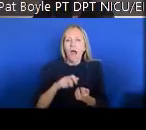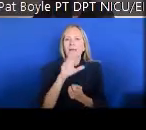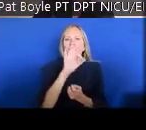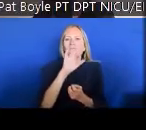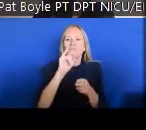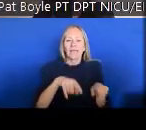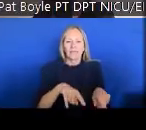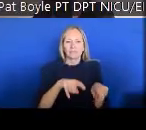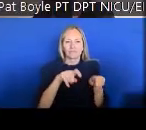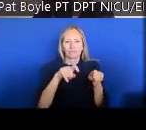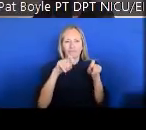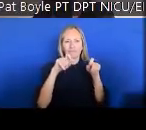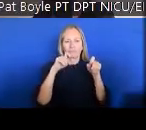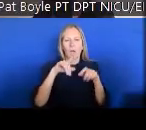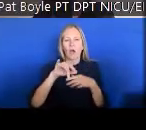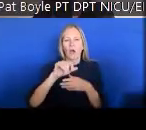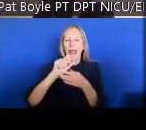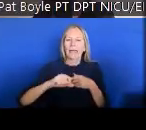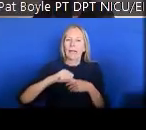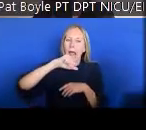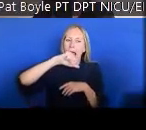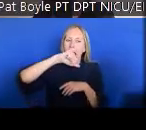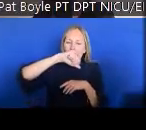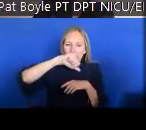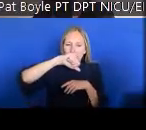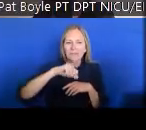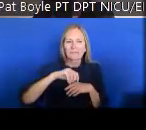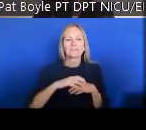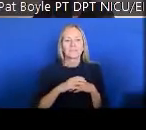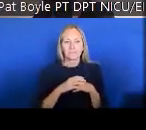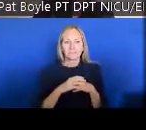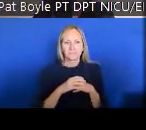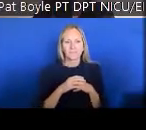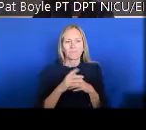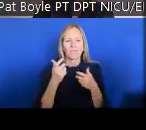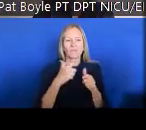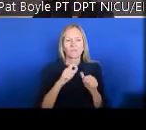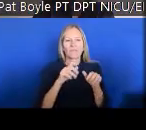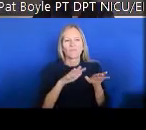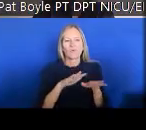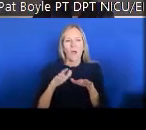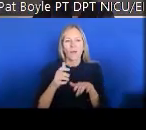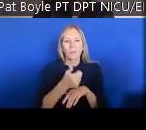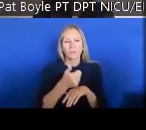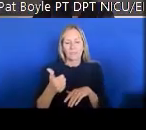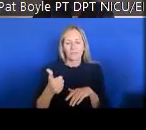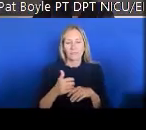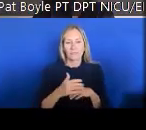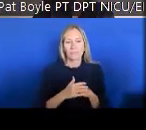up to her mouth. And what I'd like is to let her get a little